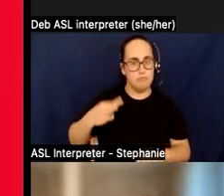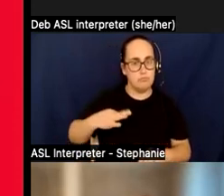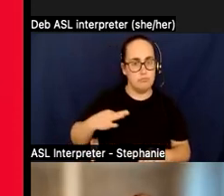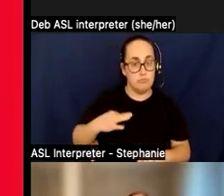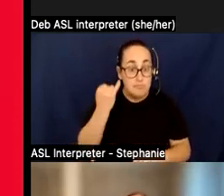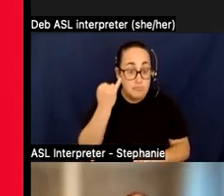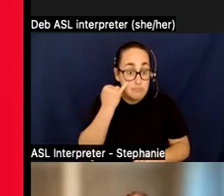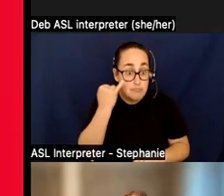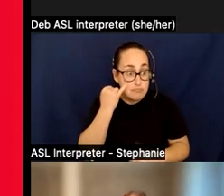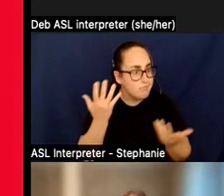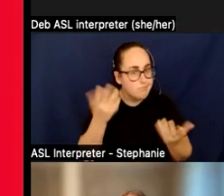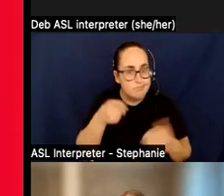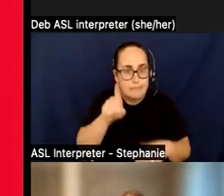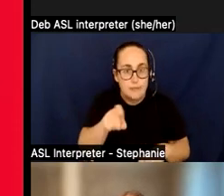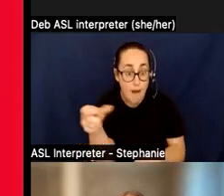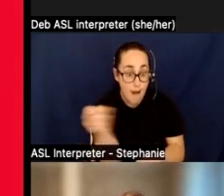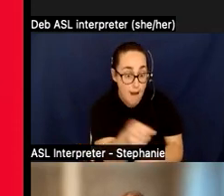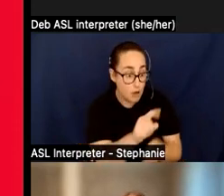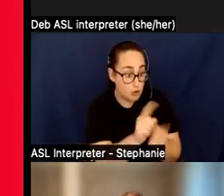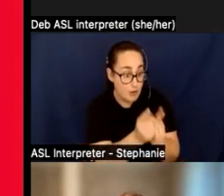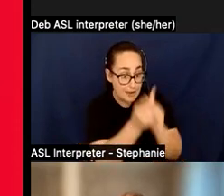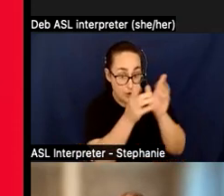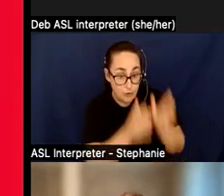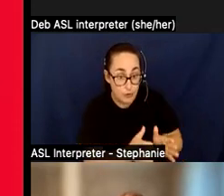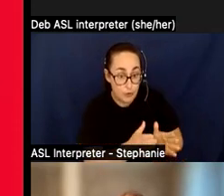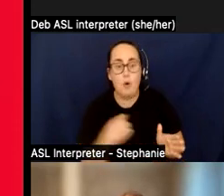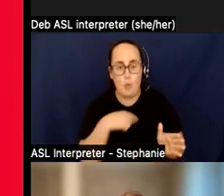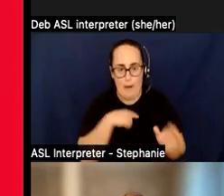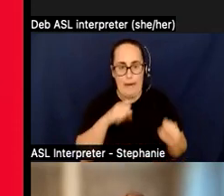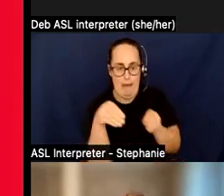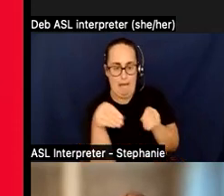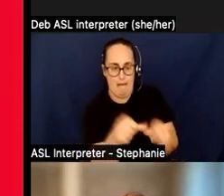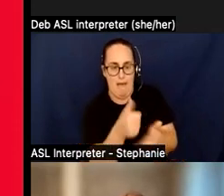we can help pay for that as well. And again, we'll work one on one with applicants to make